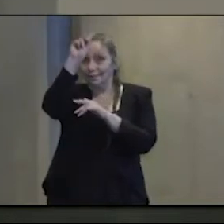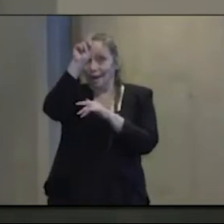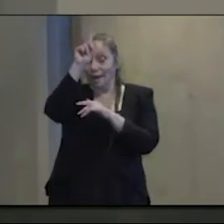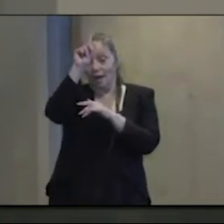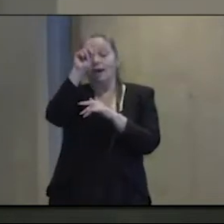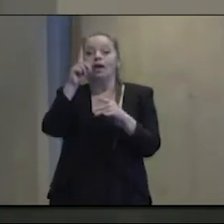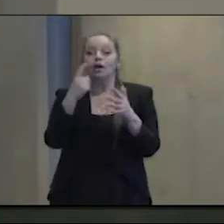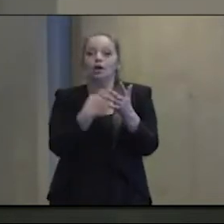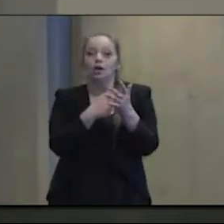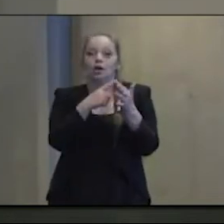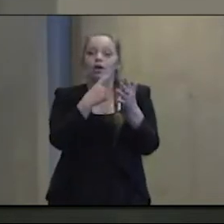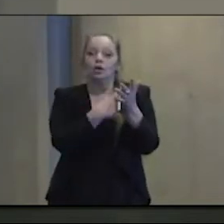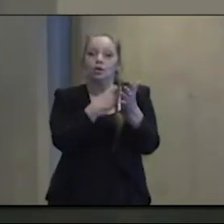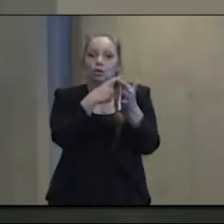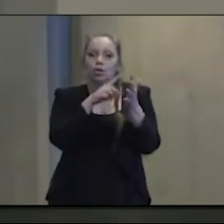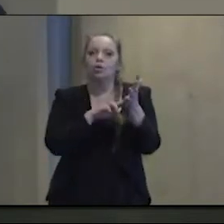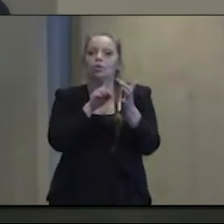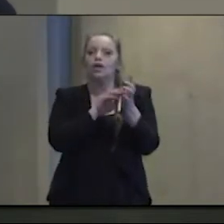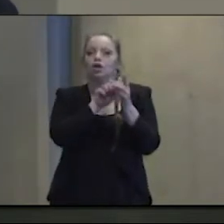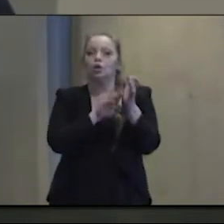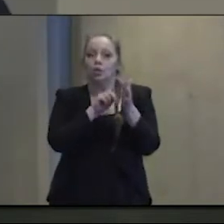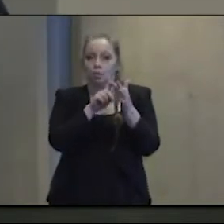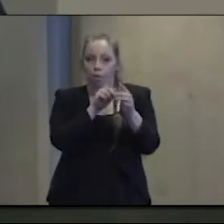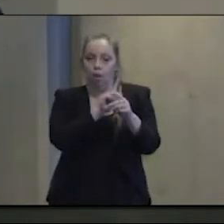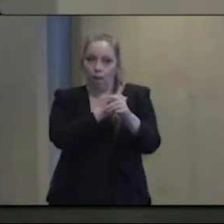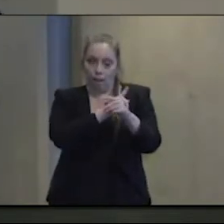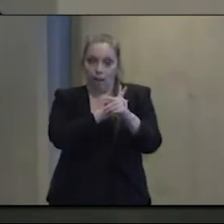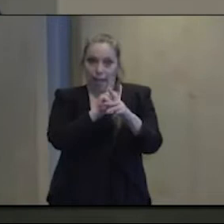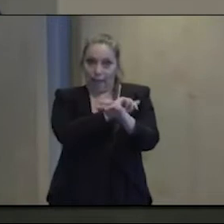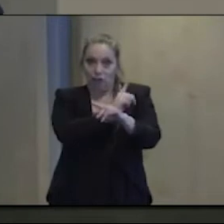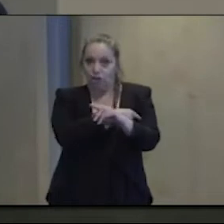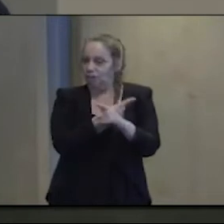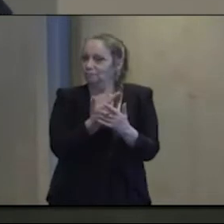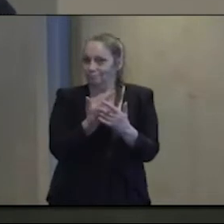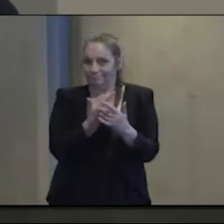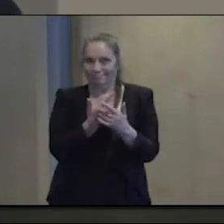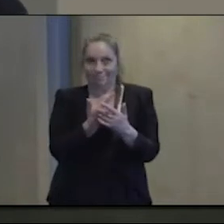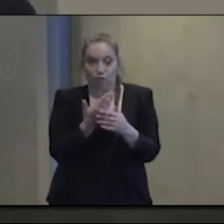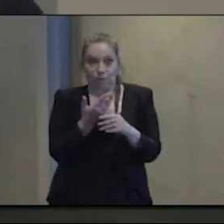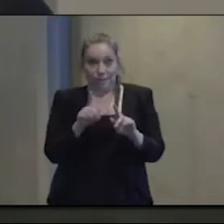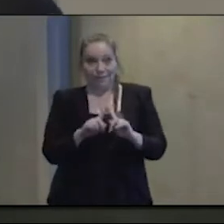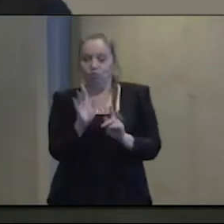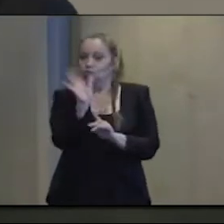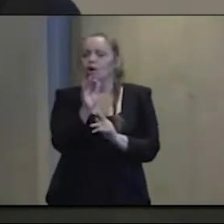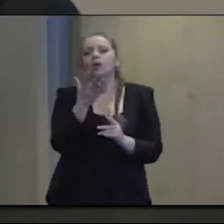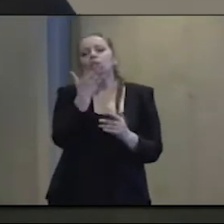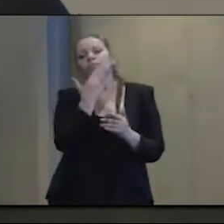energy will be no different. A few housekeeping notes please switch your phone onto silent for